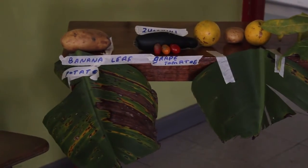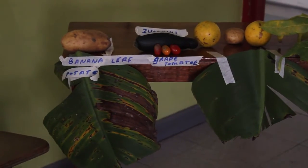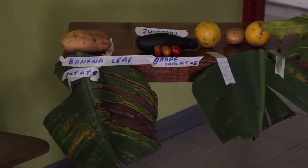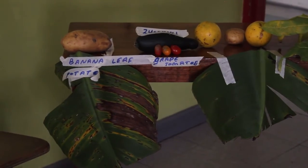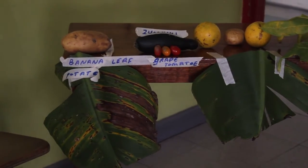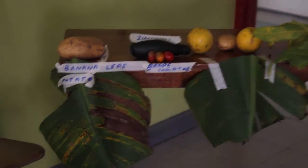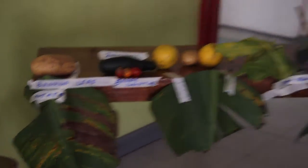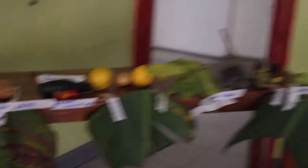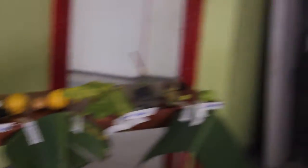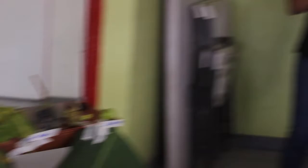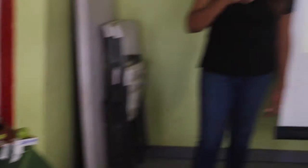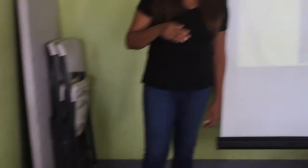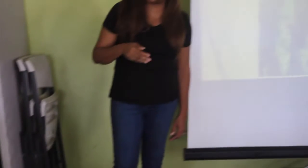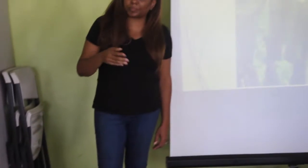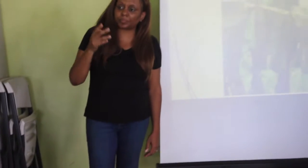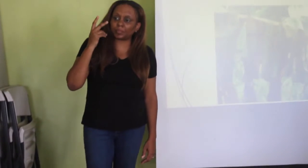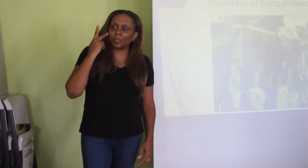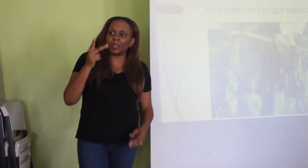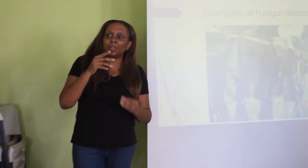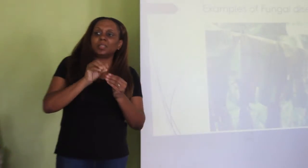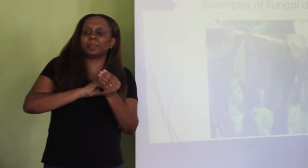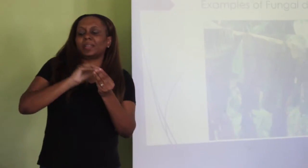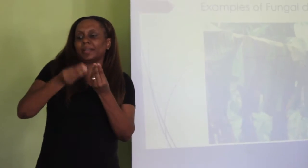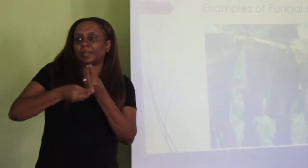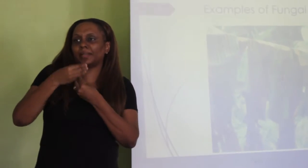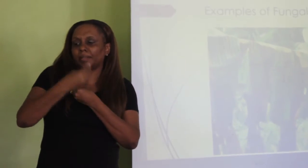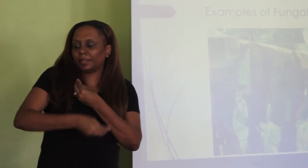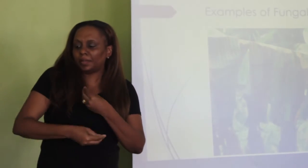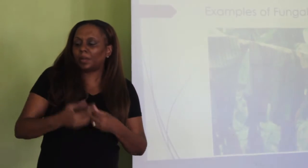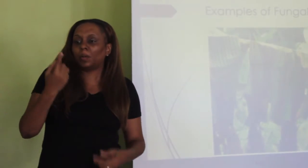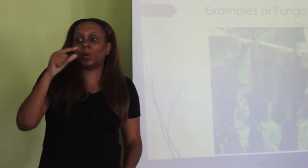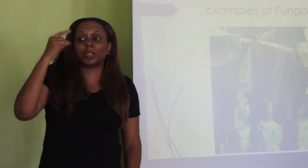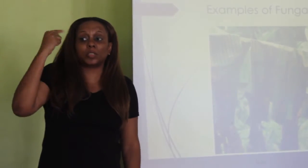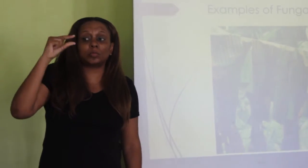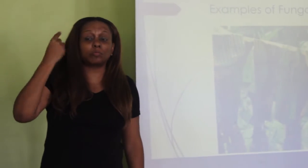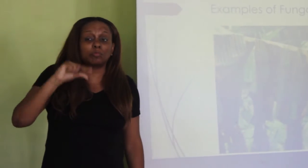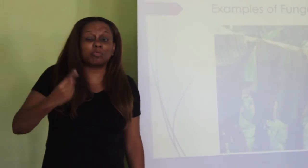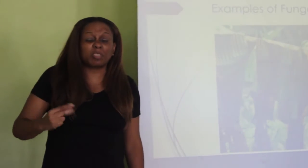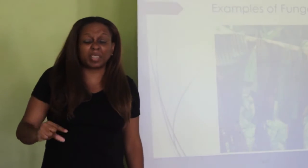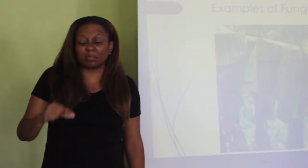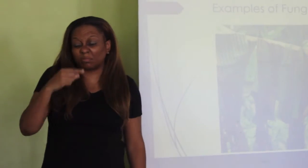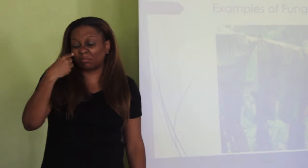right you see what the banana leaves should look like very green and lush but over there we are